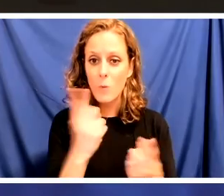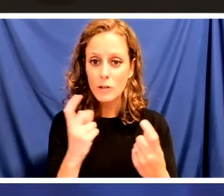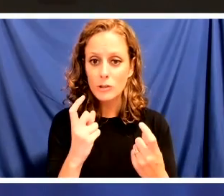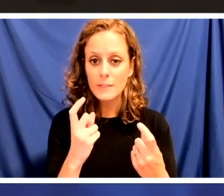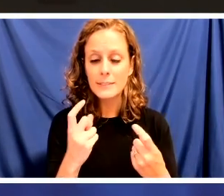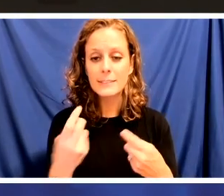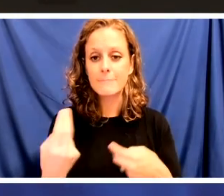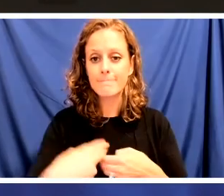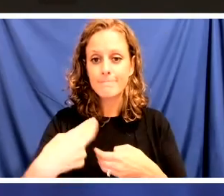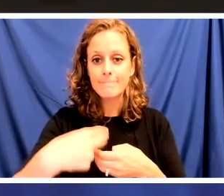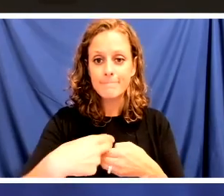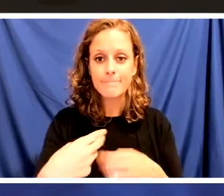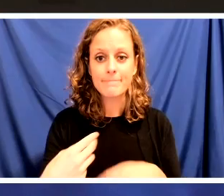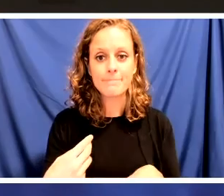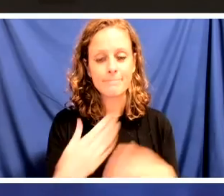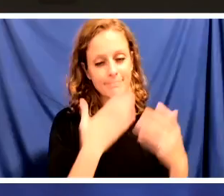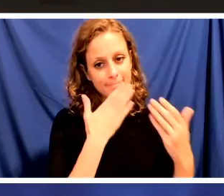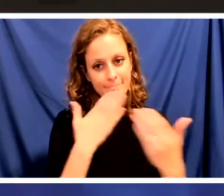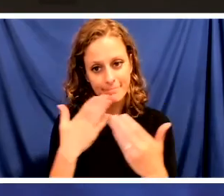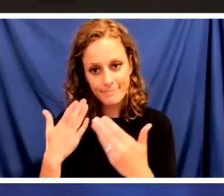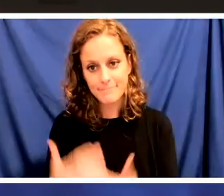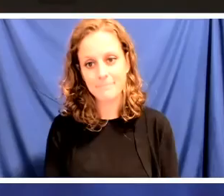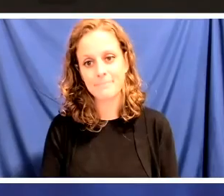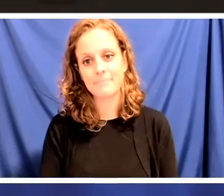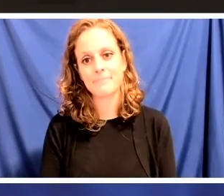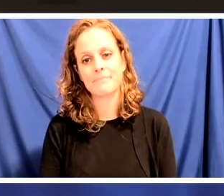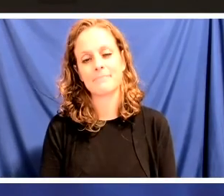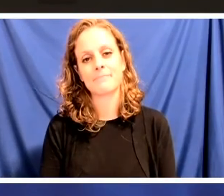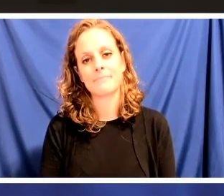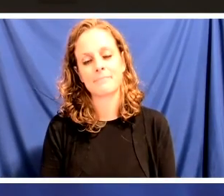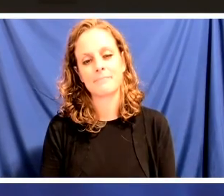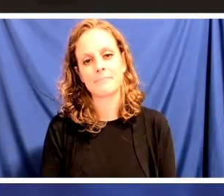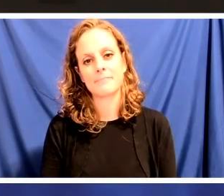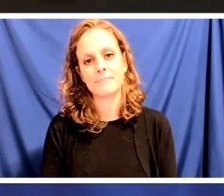SacGov: Through zoom thanks for your attention and for participating.